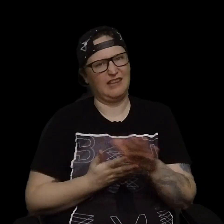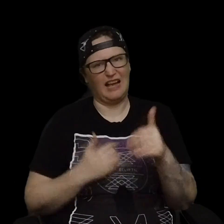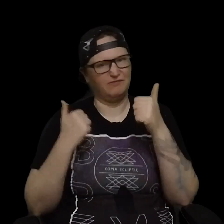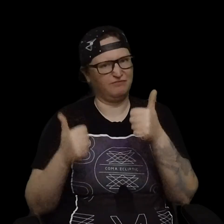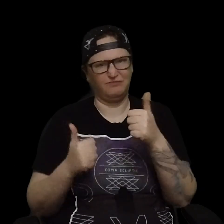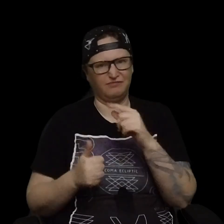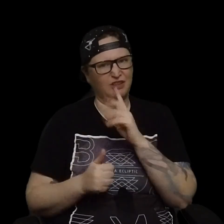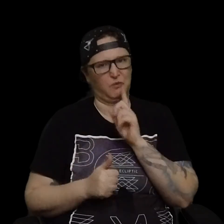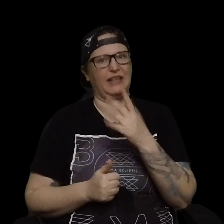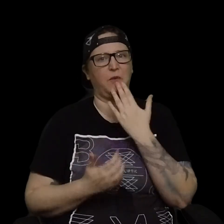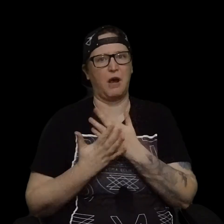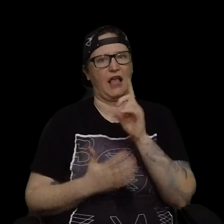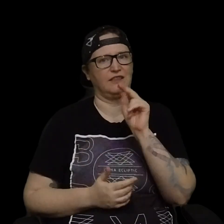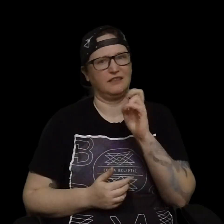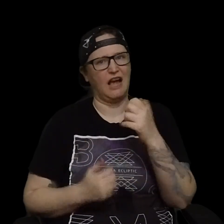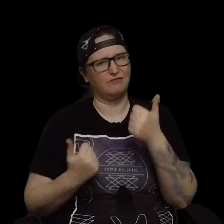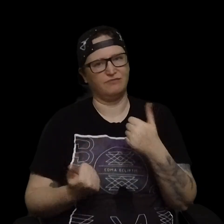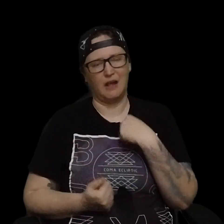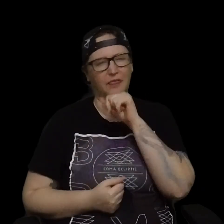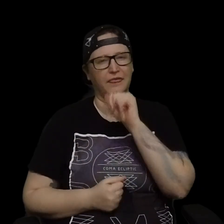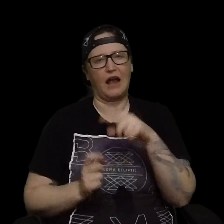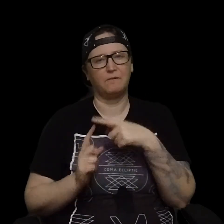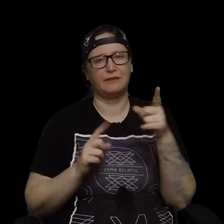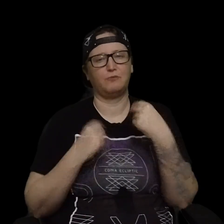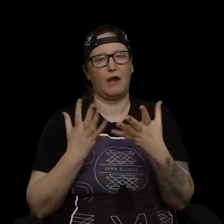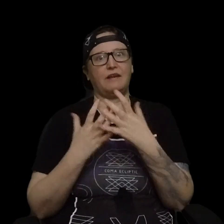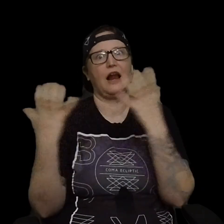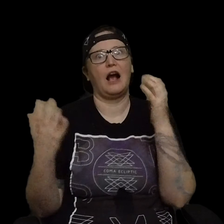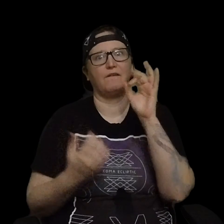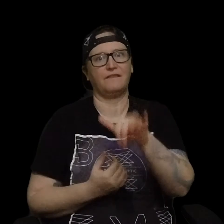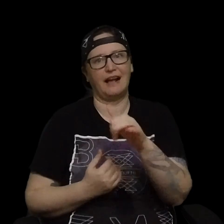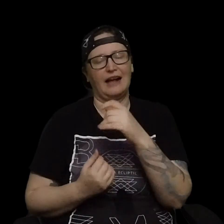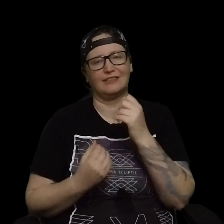tables that you can look for it's great really really well done I really like that they provided